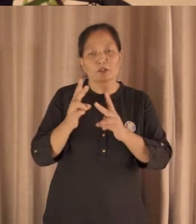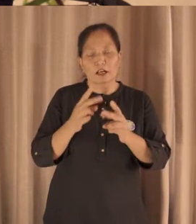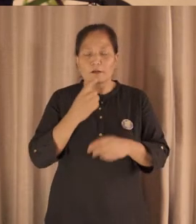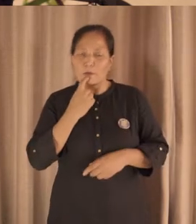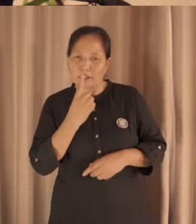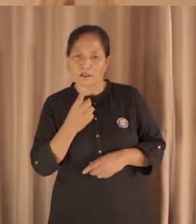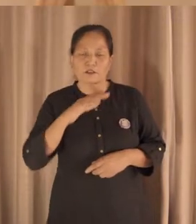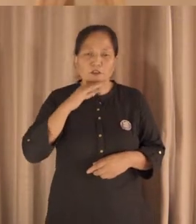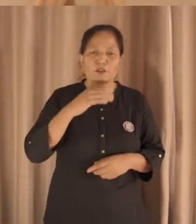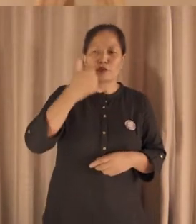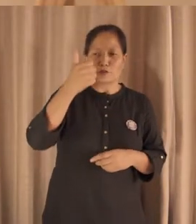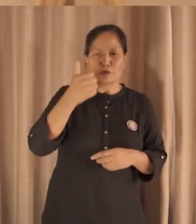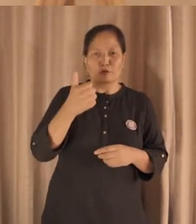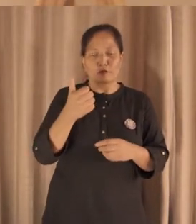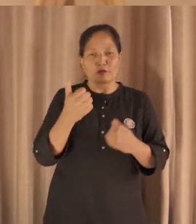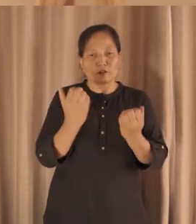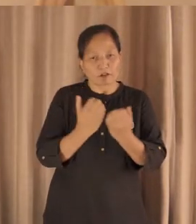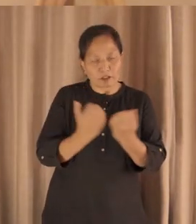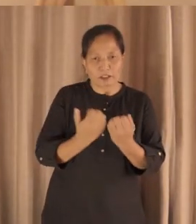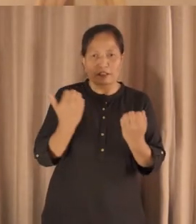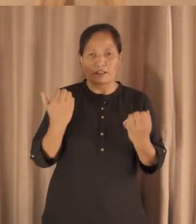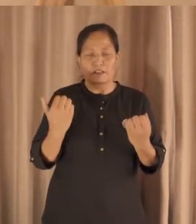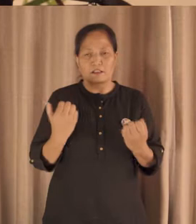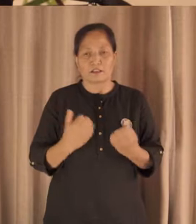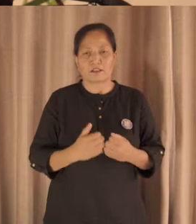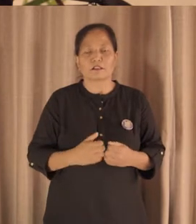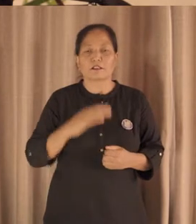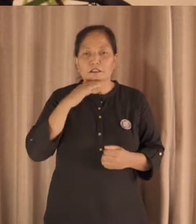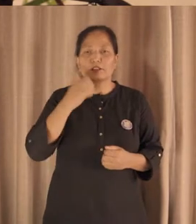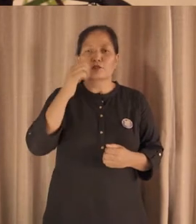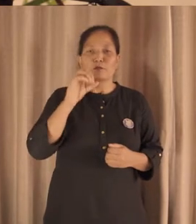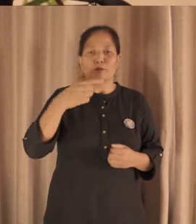without ancestral land. Traditional beliefs and laws are built upon it which is not reflected